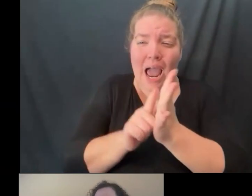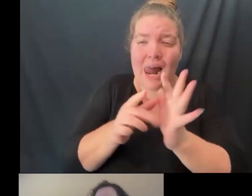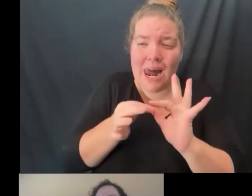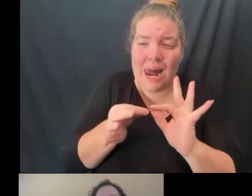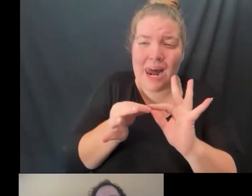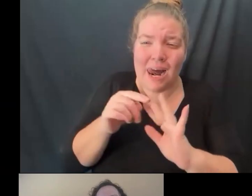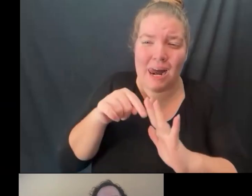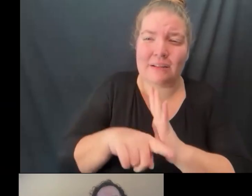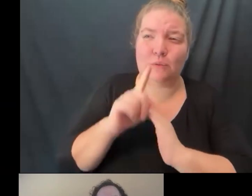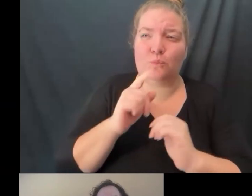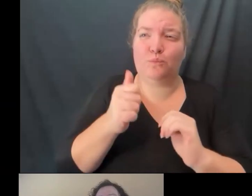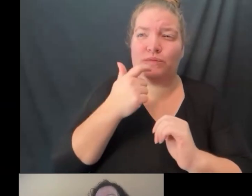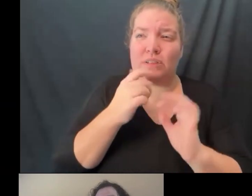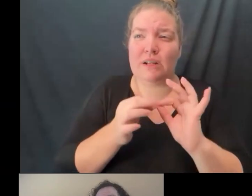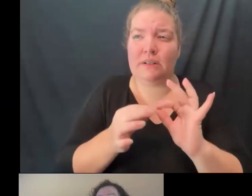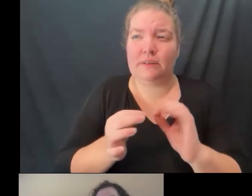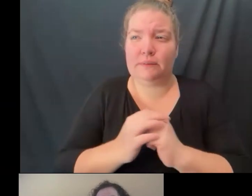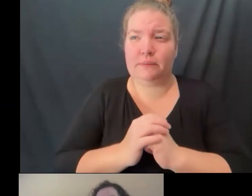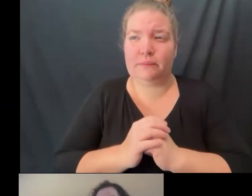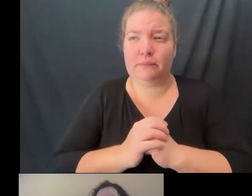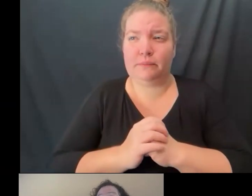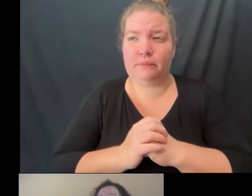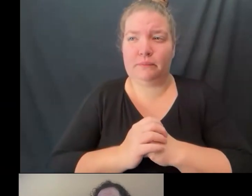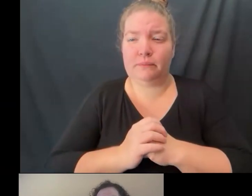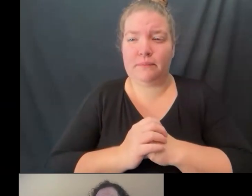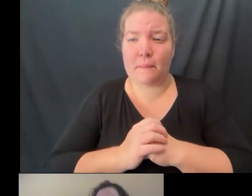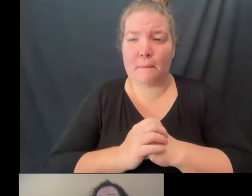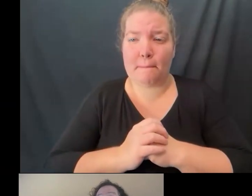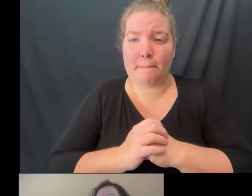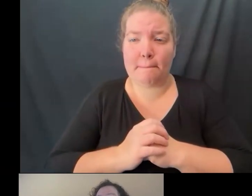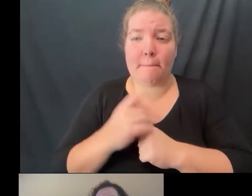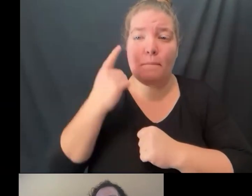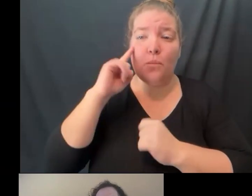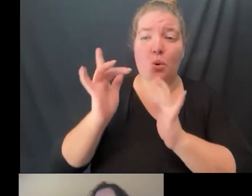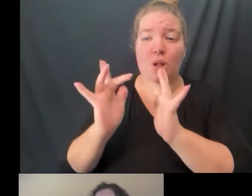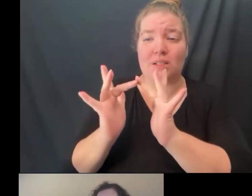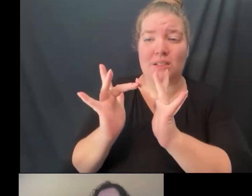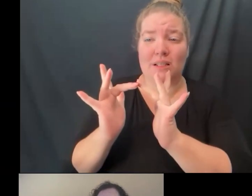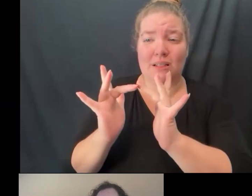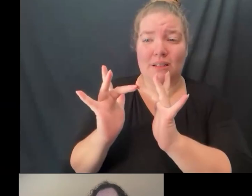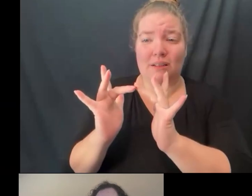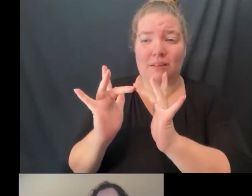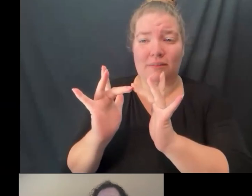I'm going to unpack that for you. So right now, for example, for web pages, we're going to go find out, what's EN 301 549?